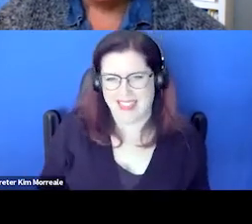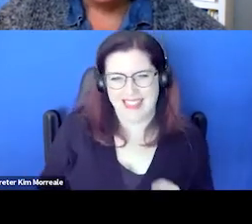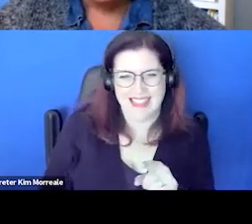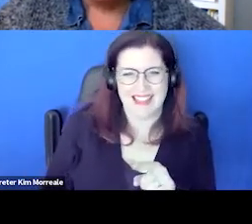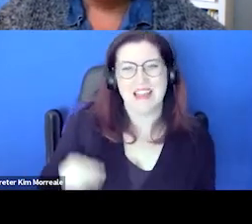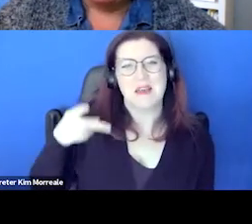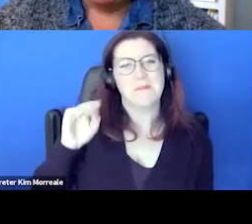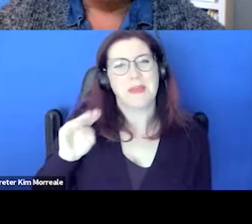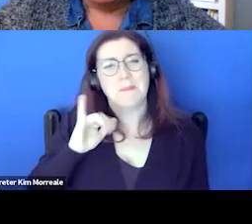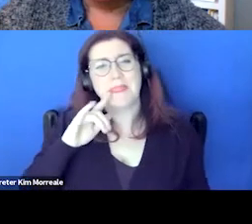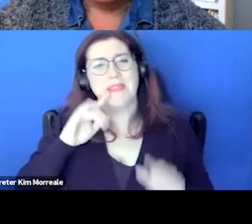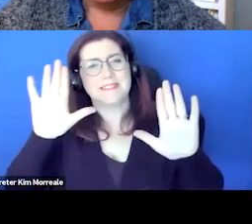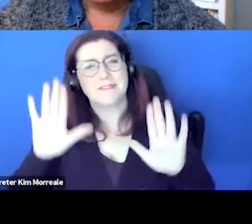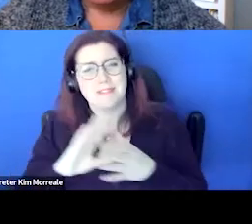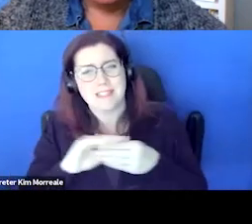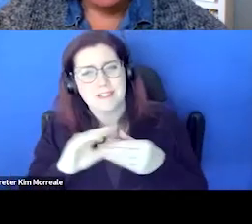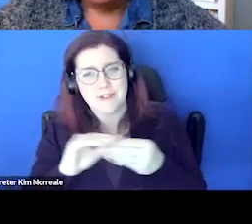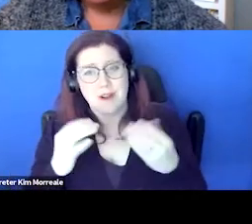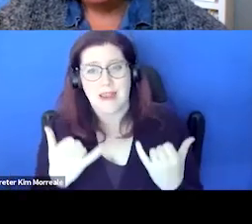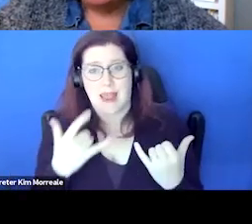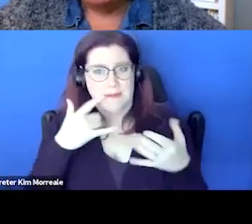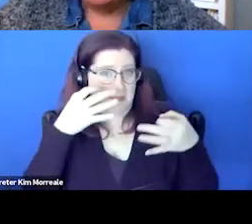and it is being decided right now.